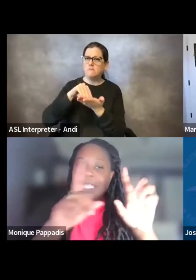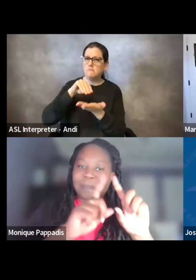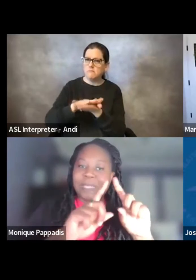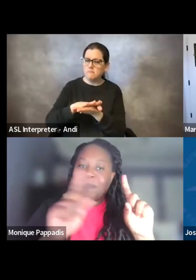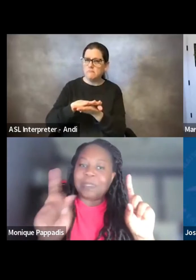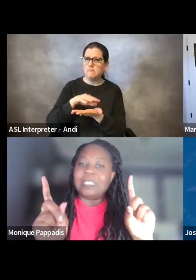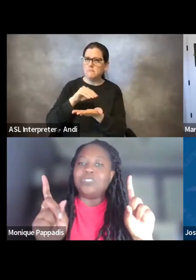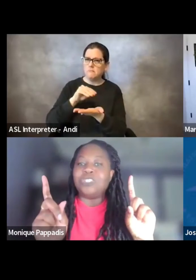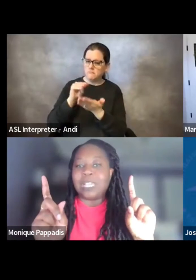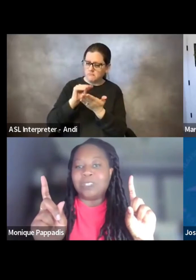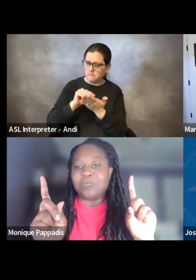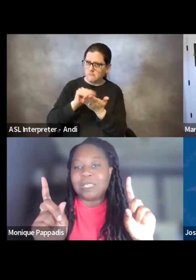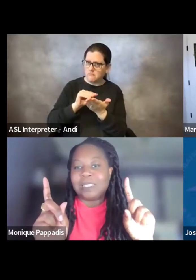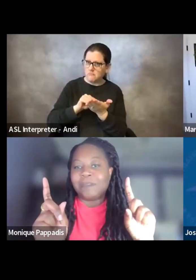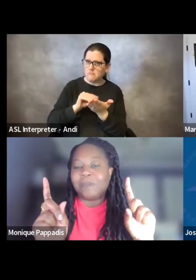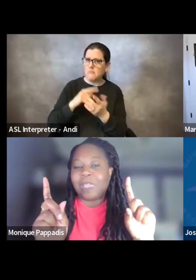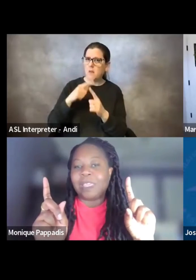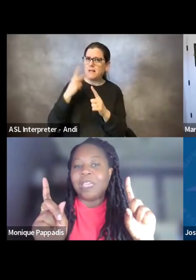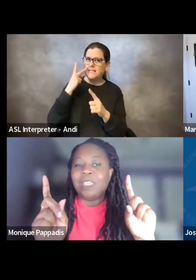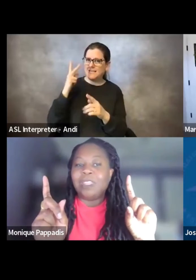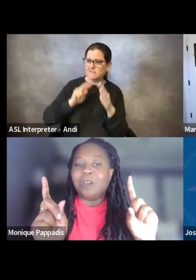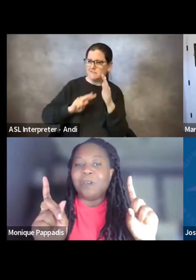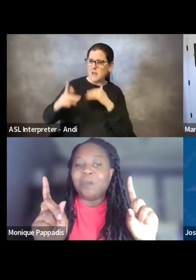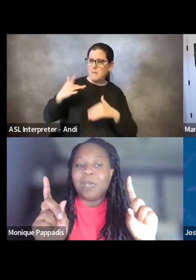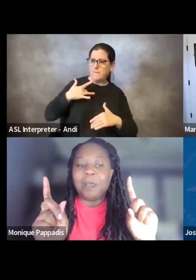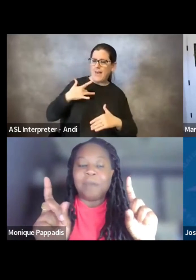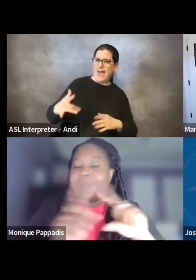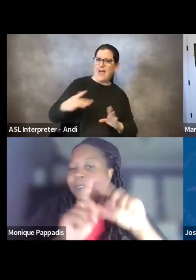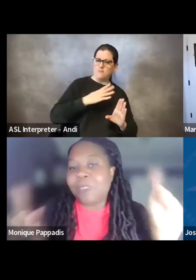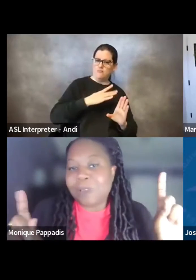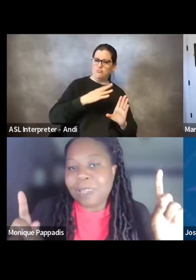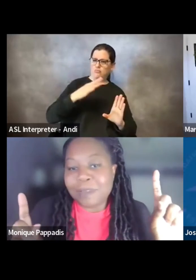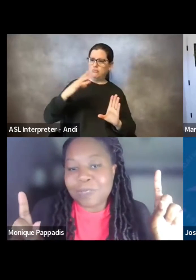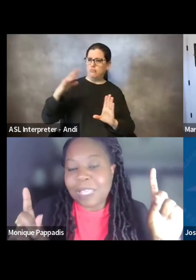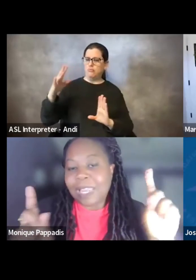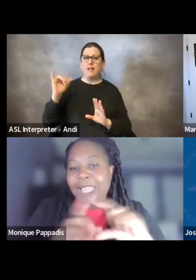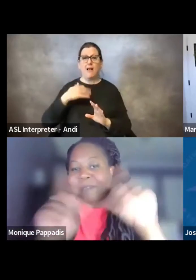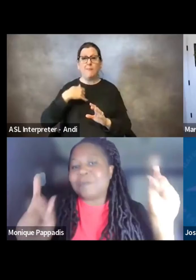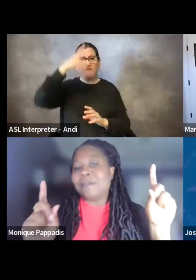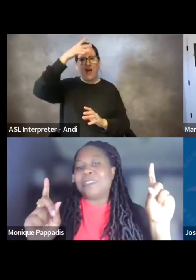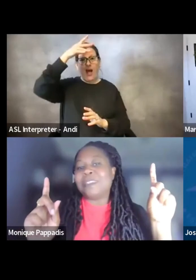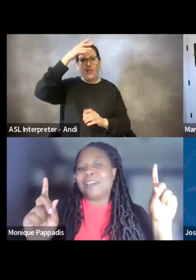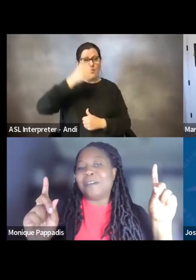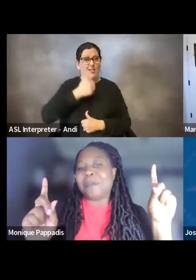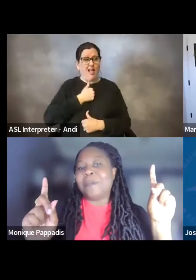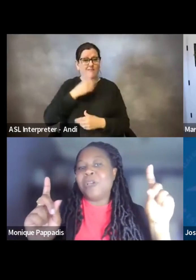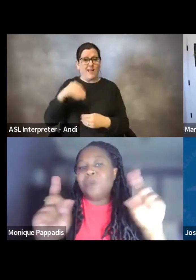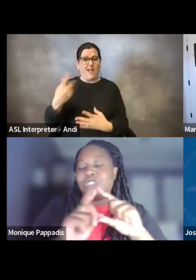and to be able to see trajectories of like, you know, my father loves that I gave him something to help him with